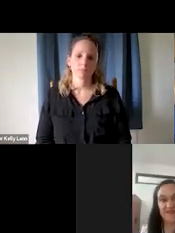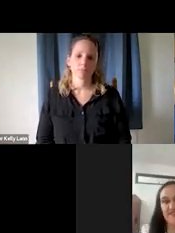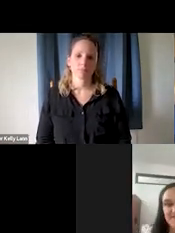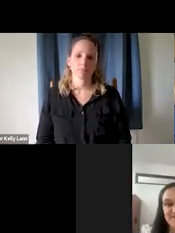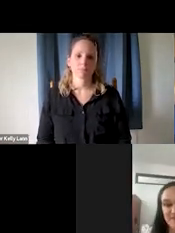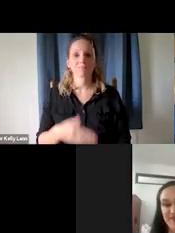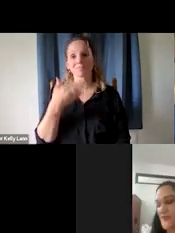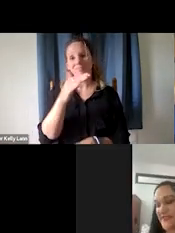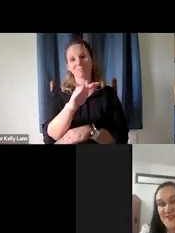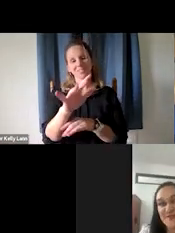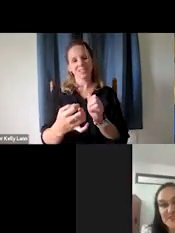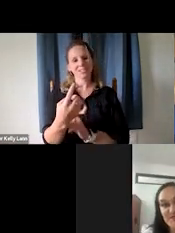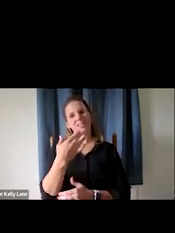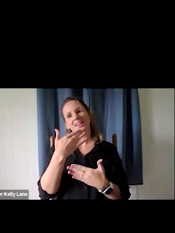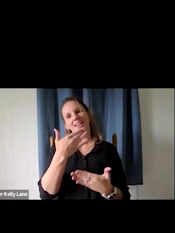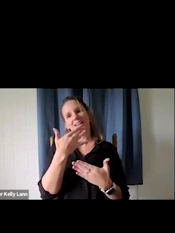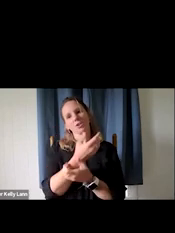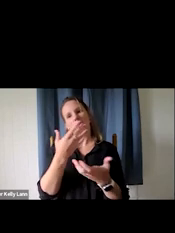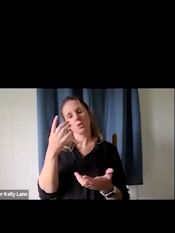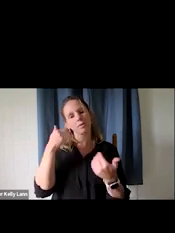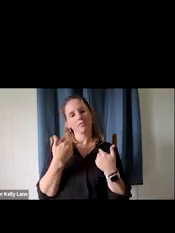Good afternoon, everyone. Thank you so much for having me.